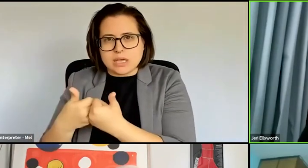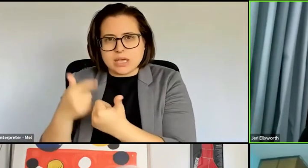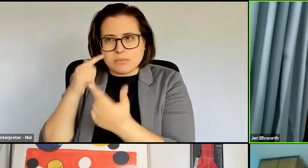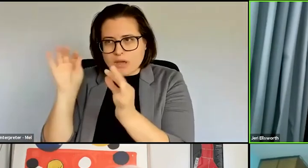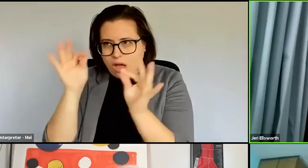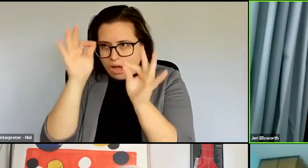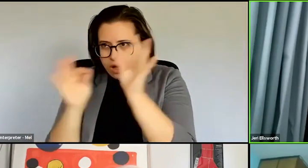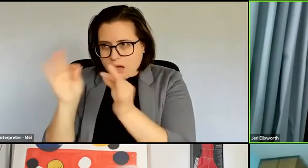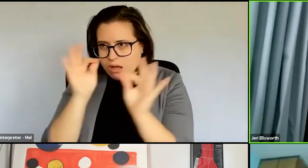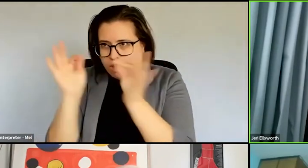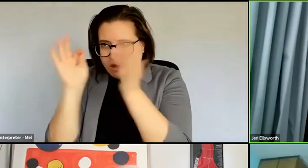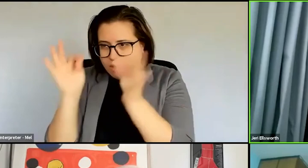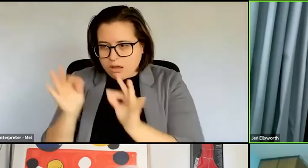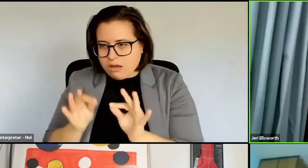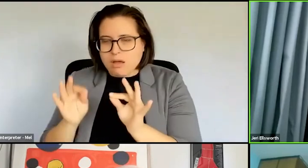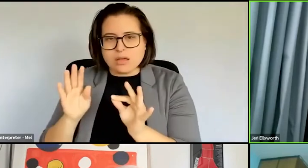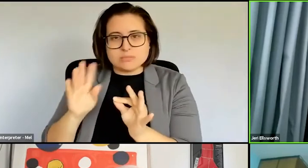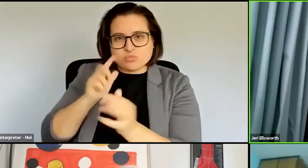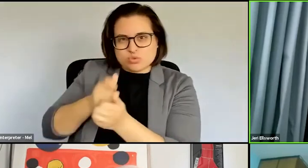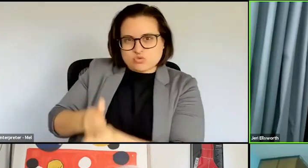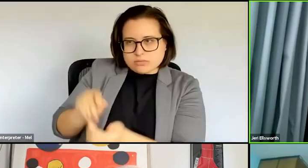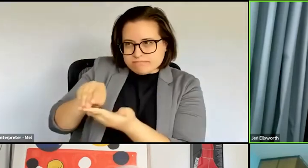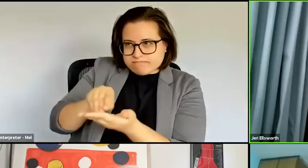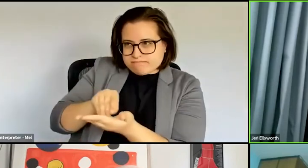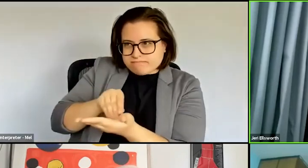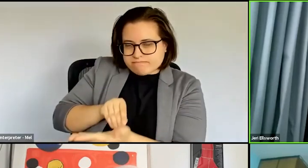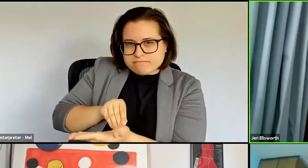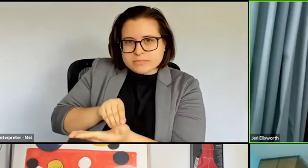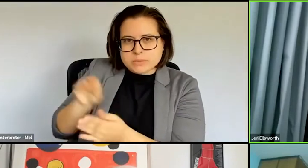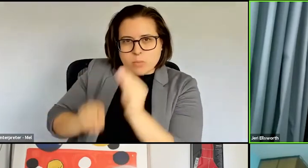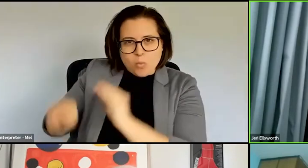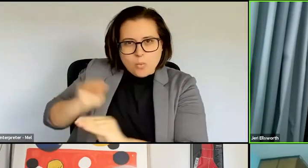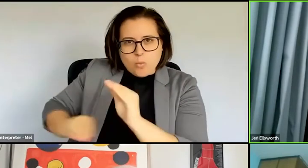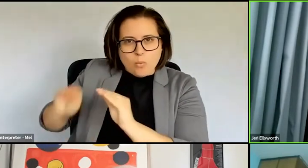user interface is working out, they move things around, and they can be very methodical about it,